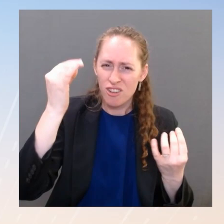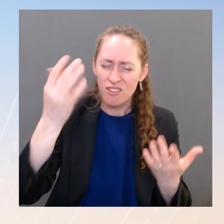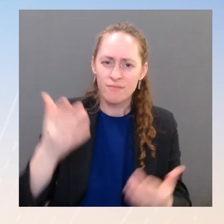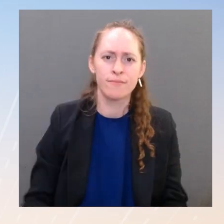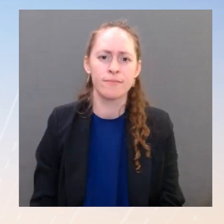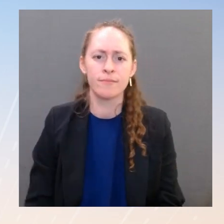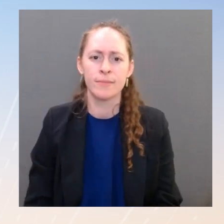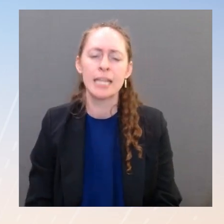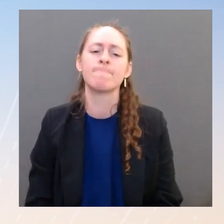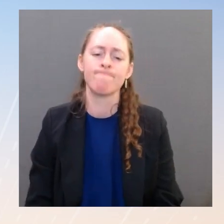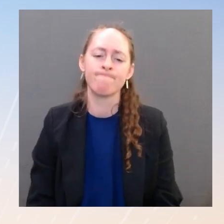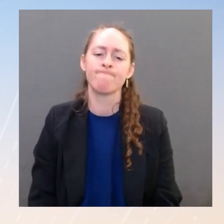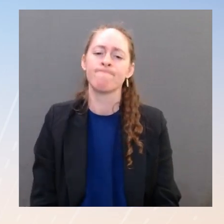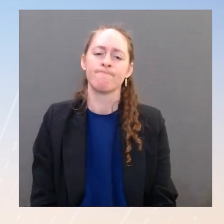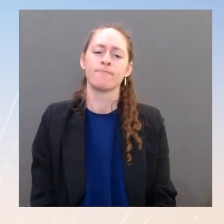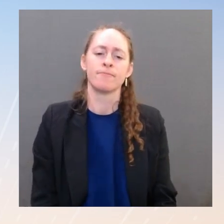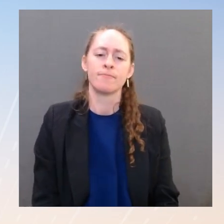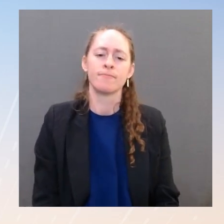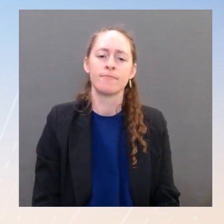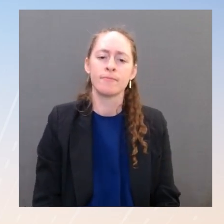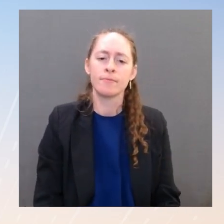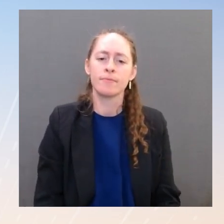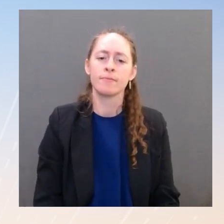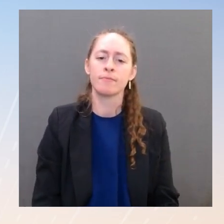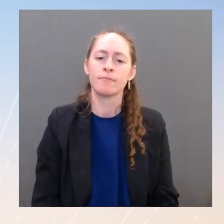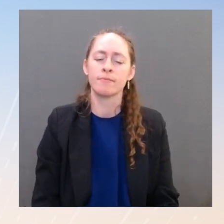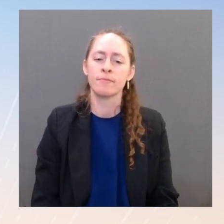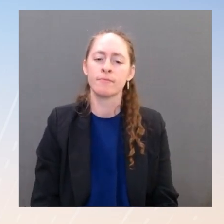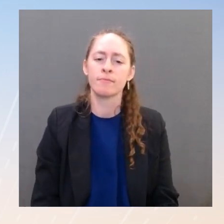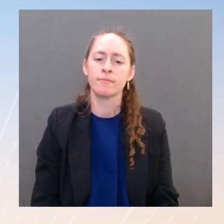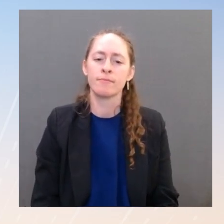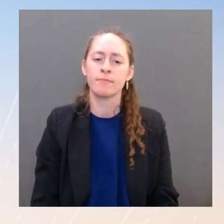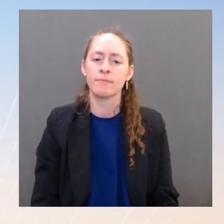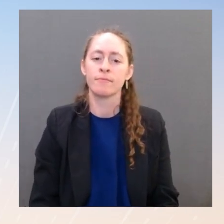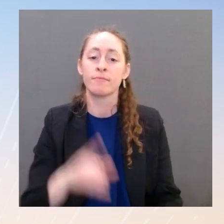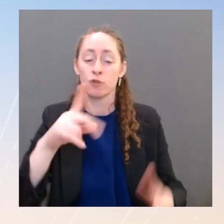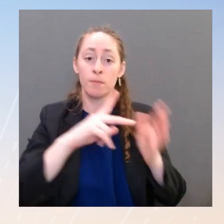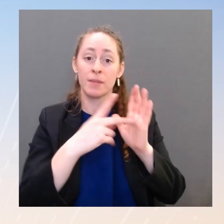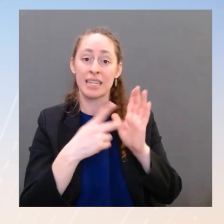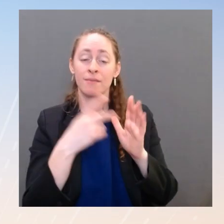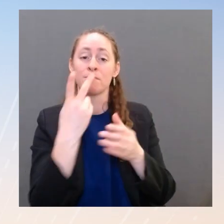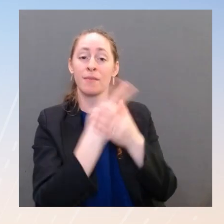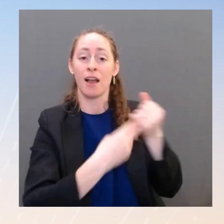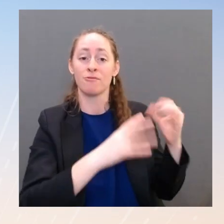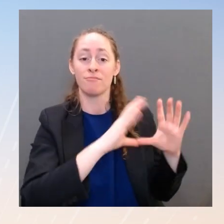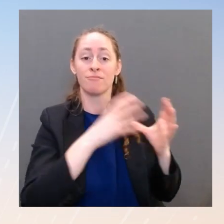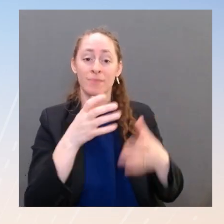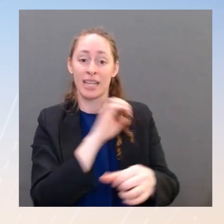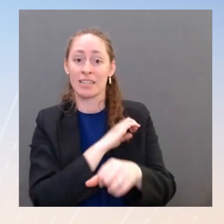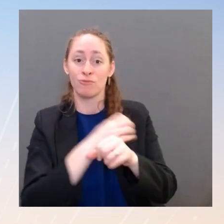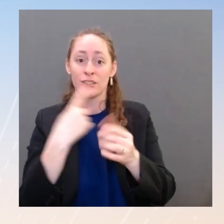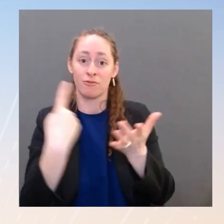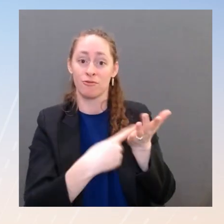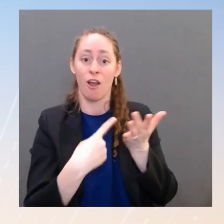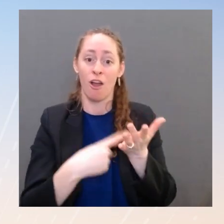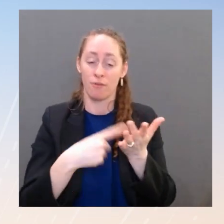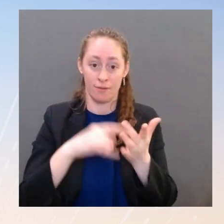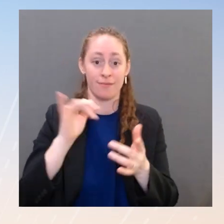I think you're referencing, is orchestrating -- the President has long believed that there should be support